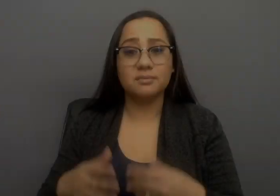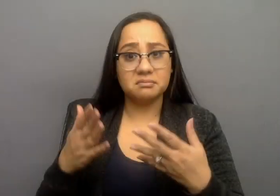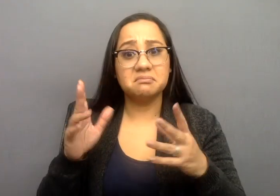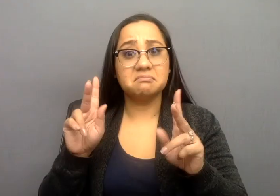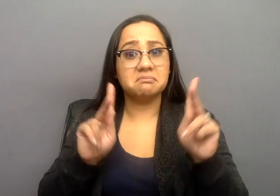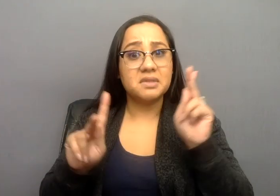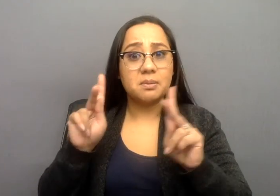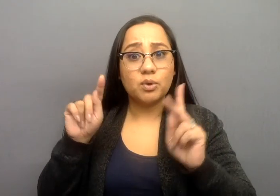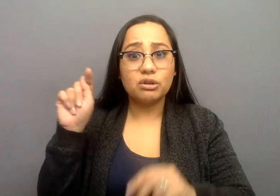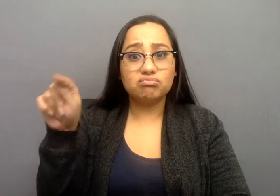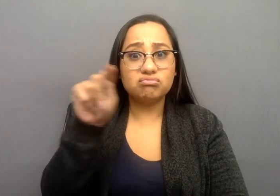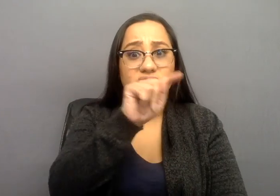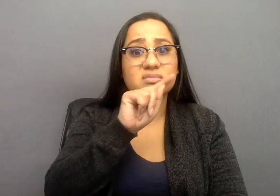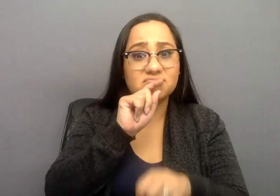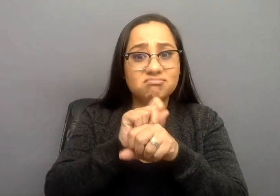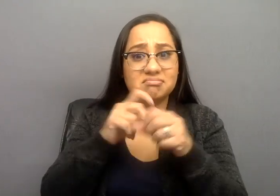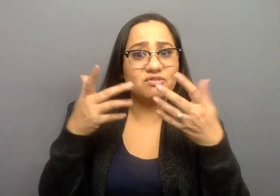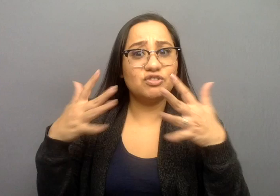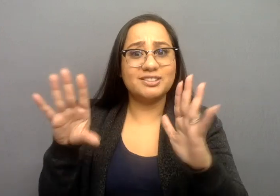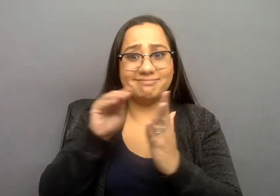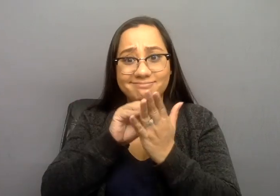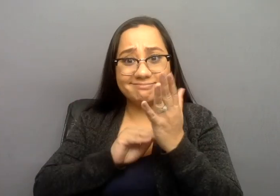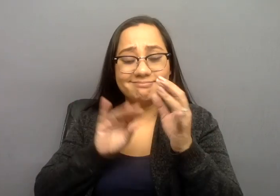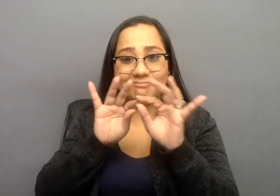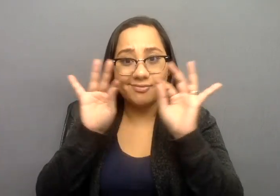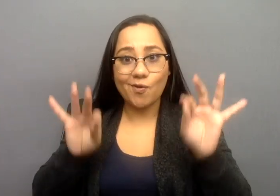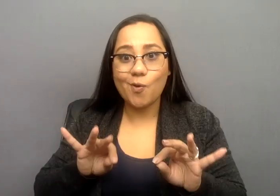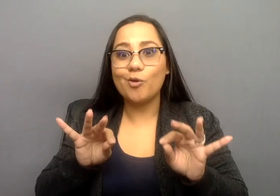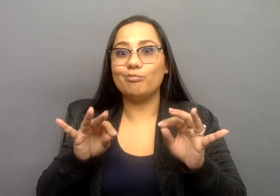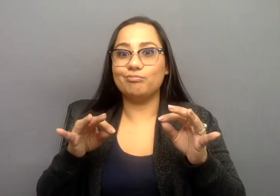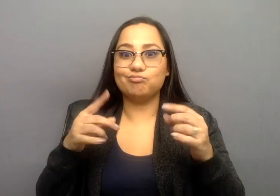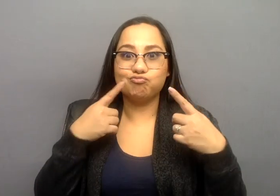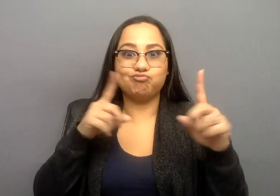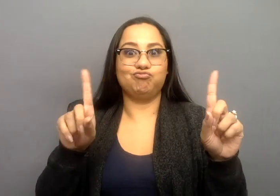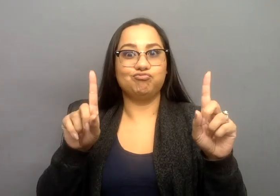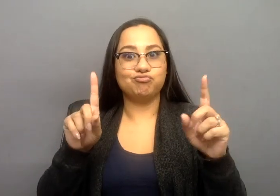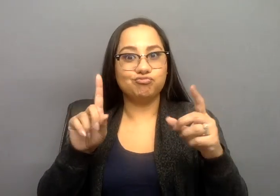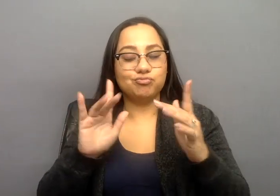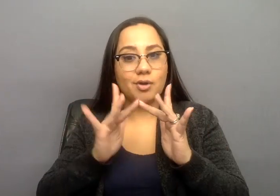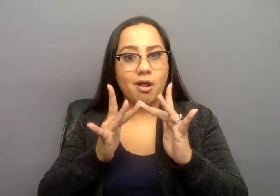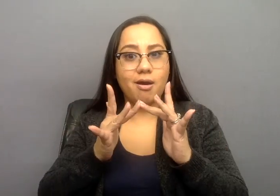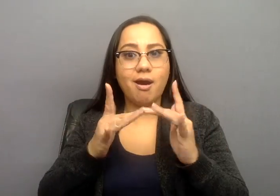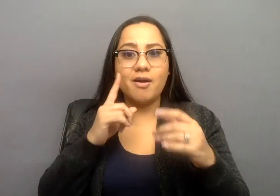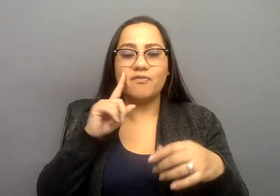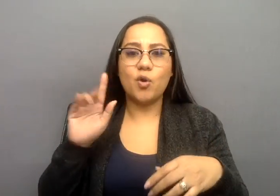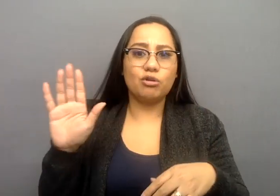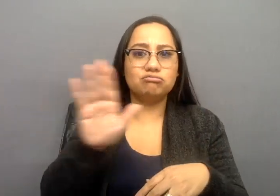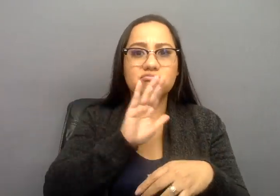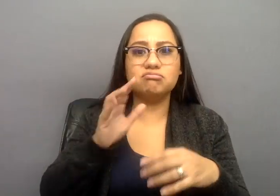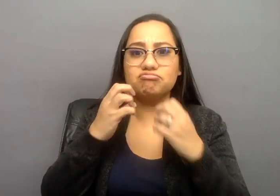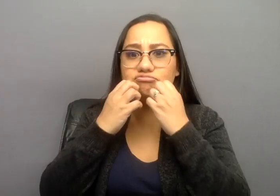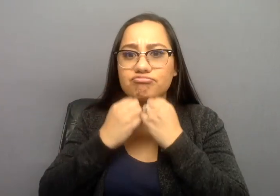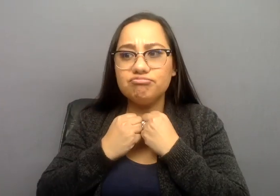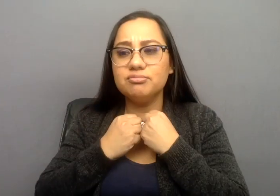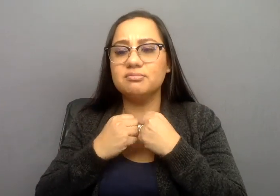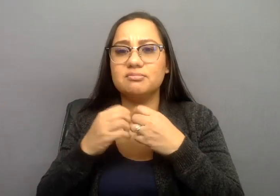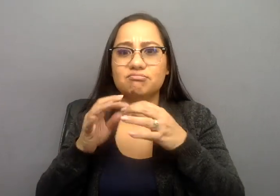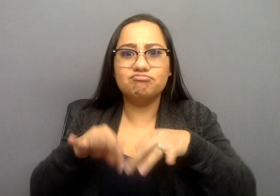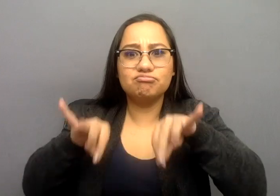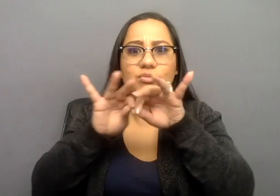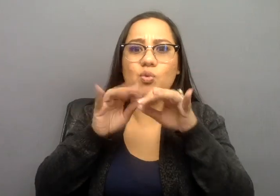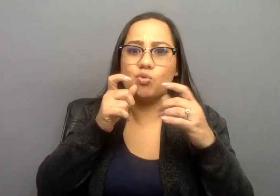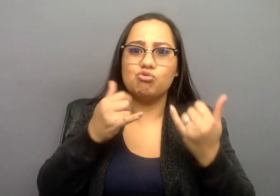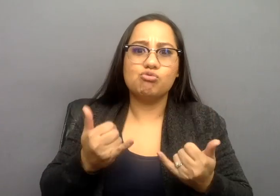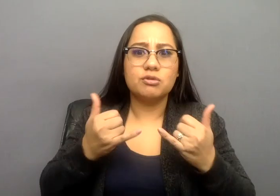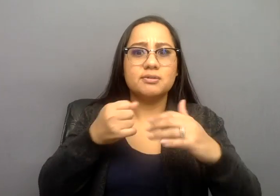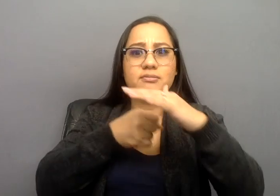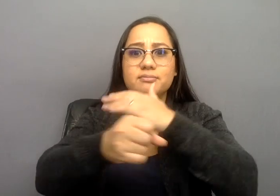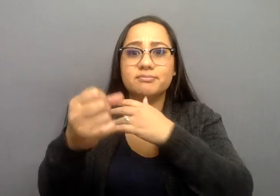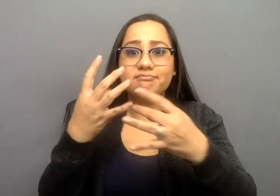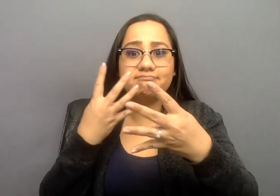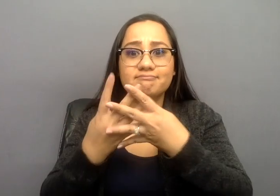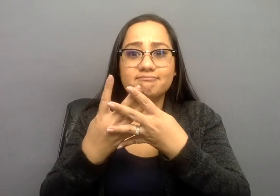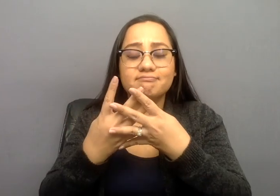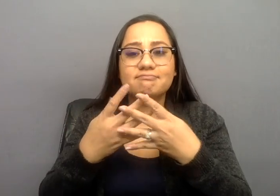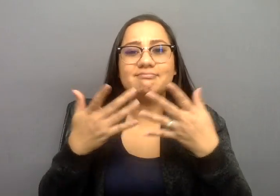Some people have been able to successfully file for their loved ones online through e-filing.